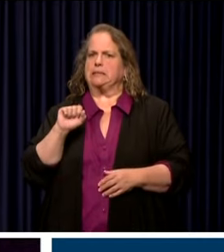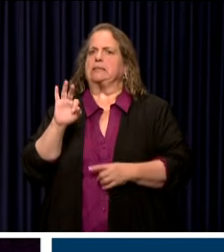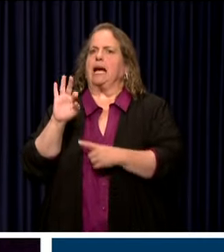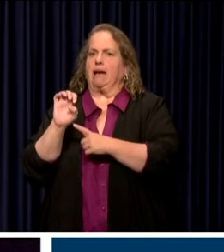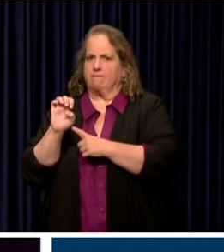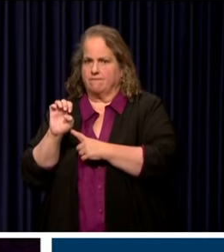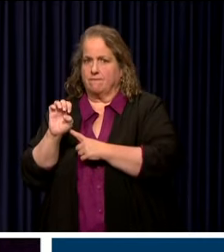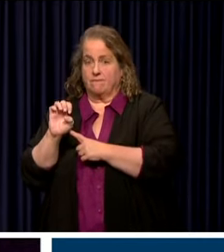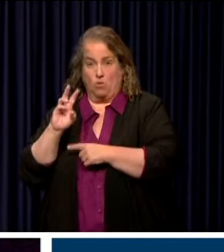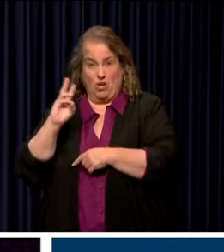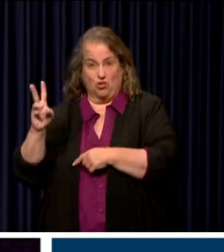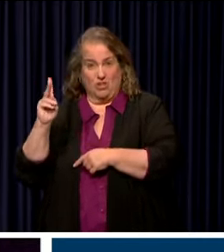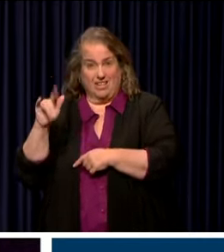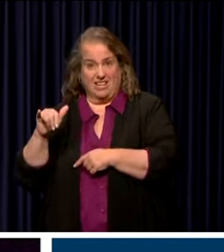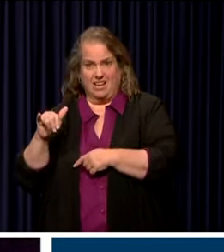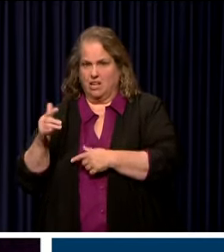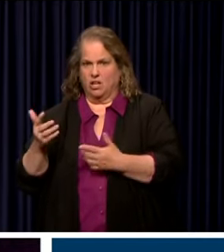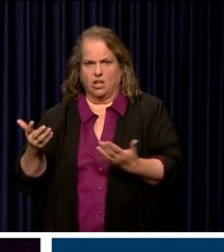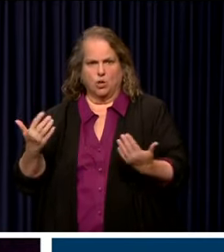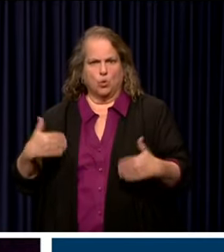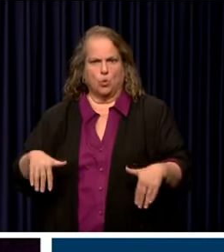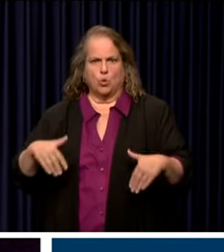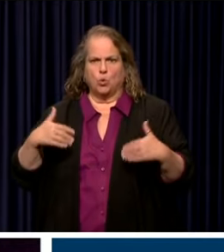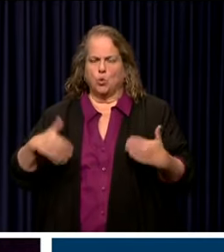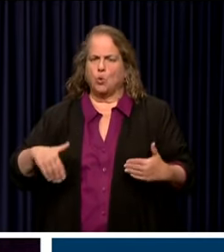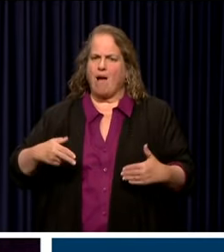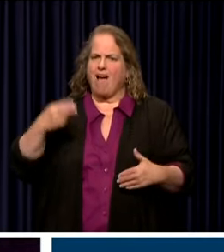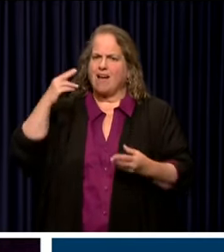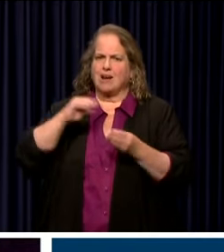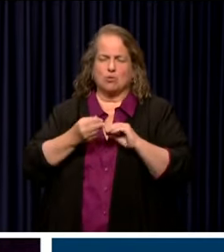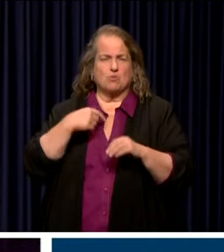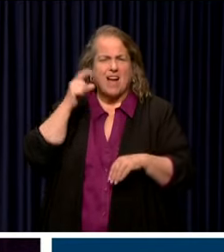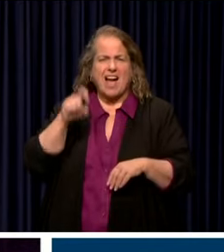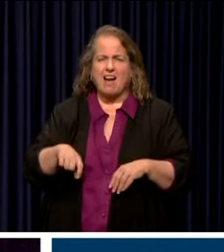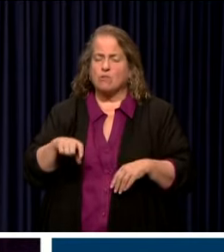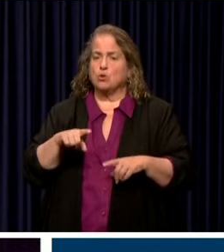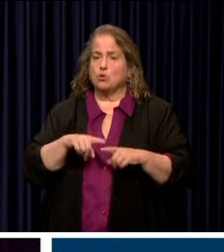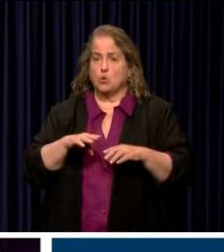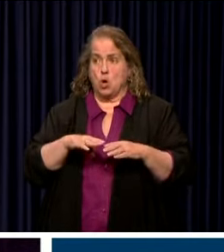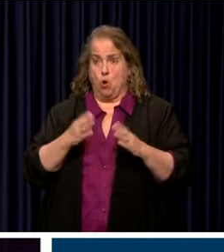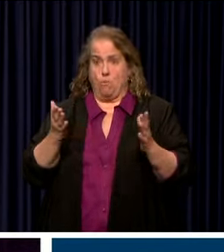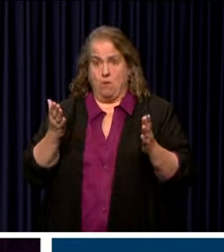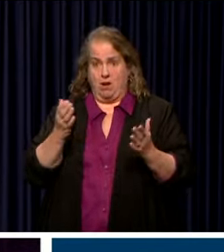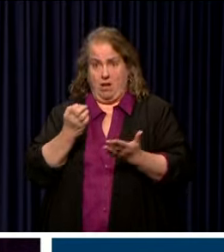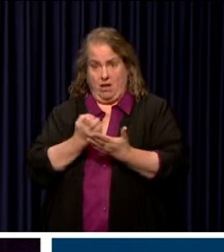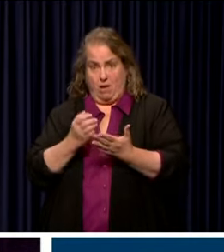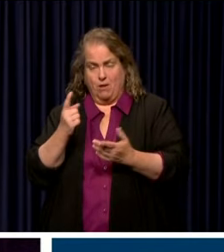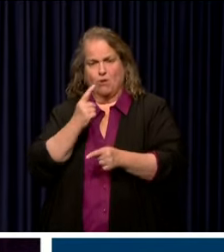RIGHT THING TODAY. SO WE ALWAYS TALK ABOUT -- WE